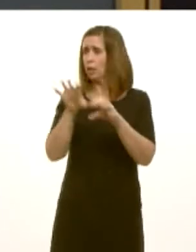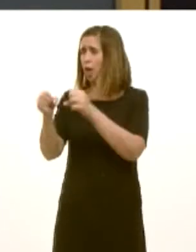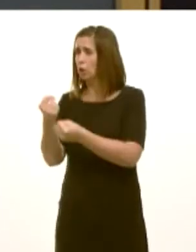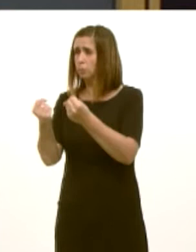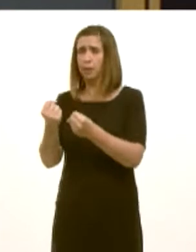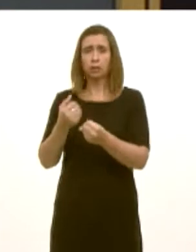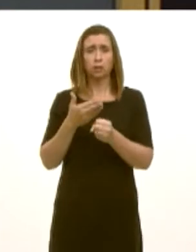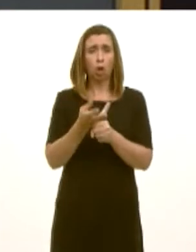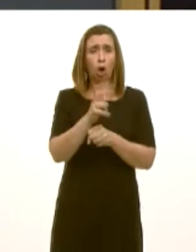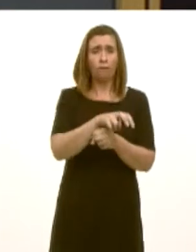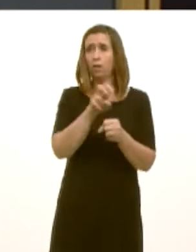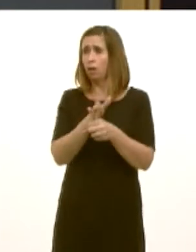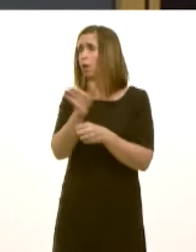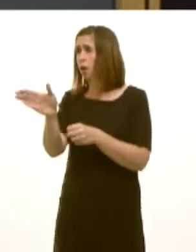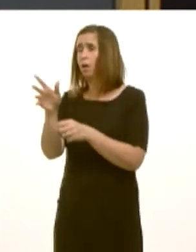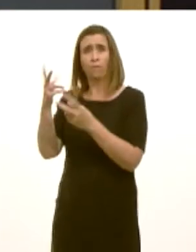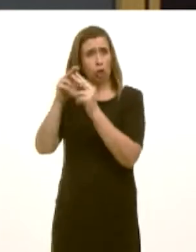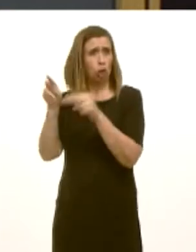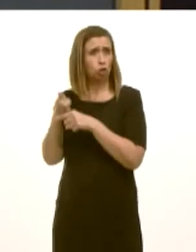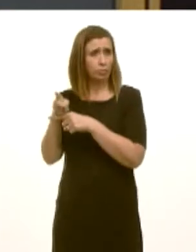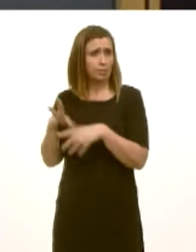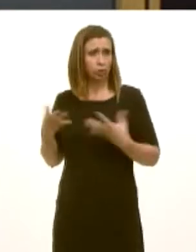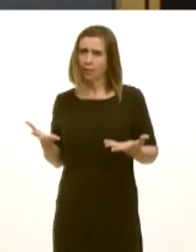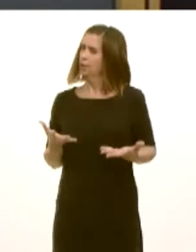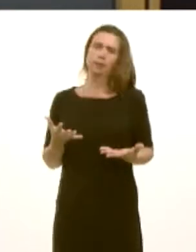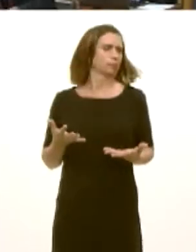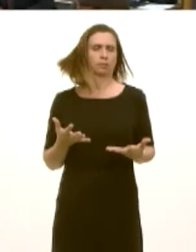If so, will you ensure that the Welsh Government view is made clear to local authorities?